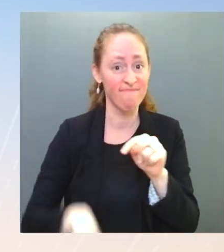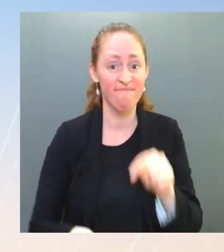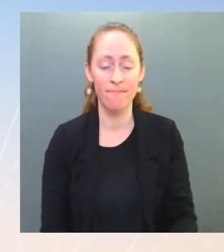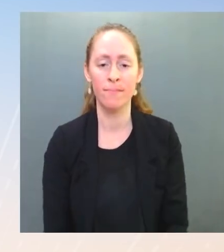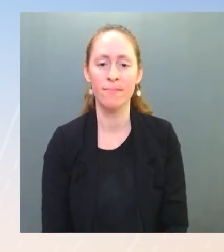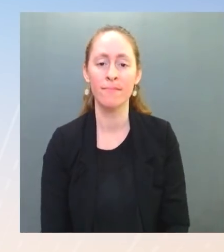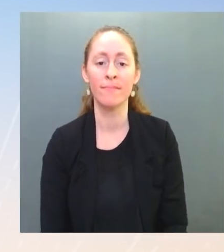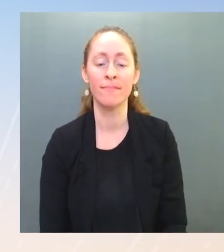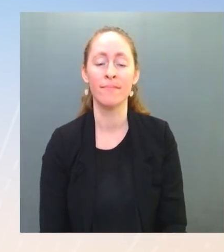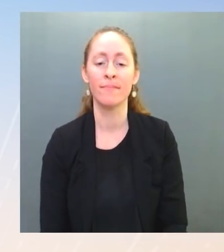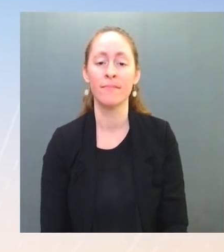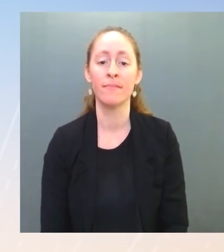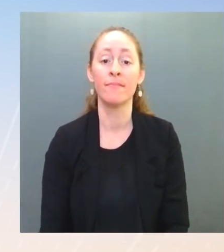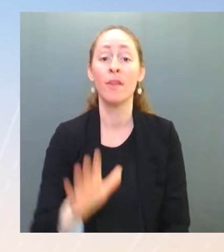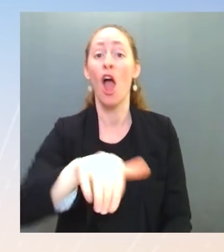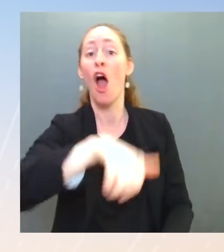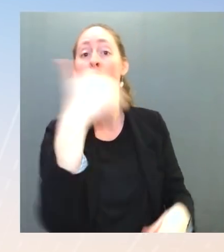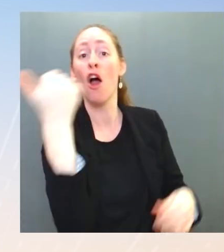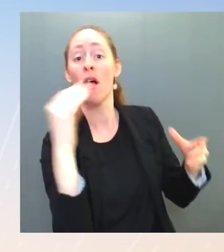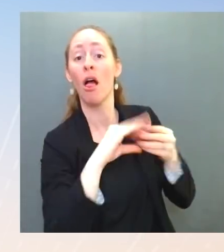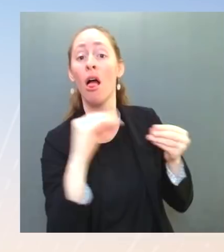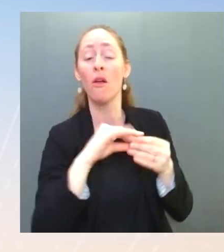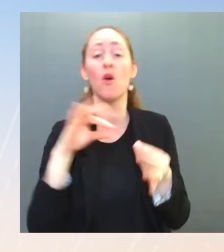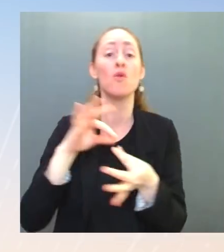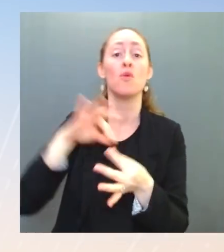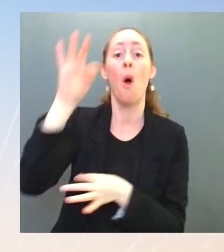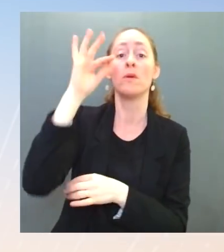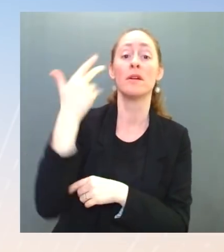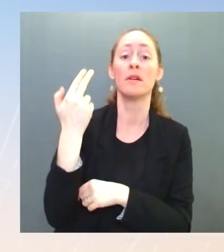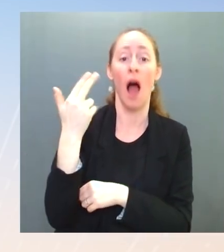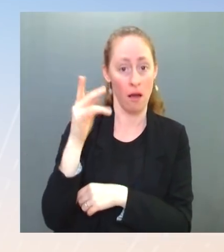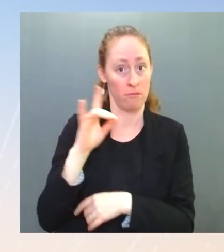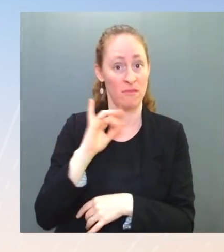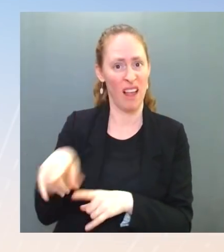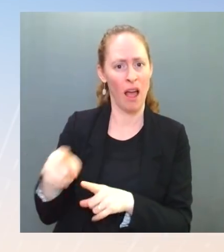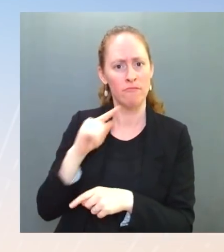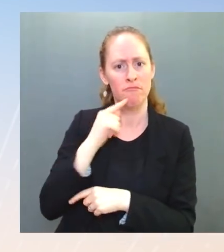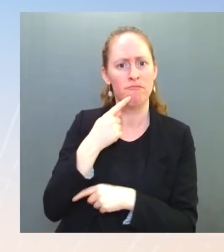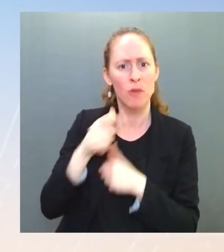And there are a range of police leaders and officials across the country who have conveyed